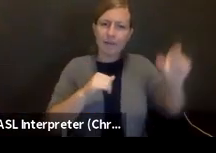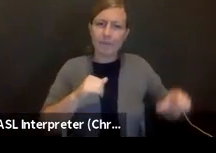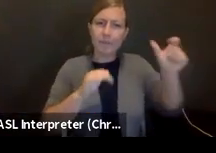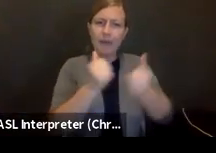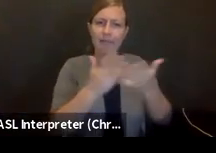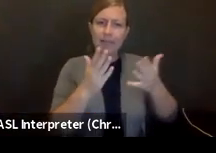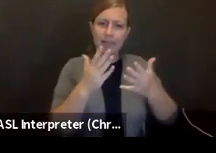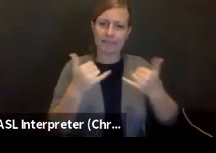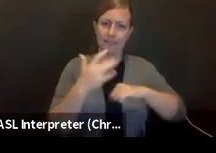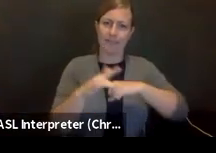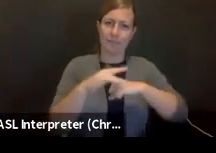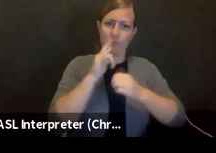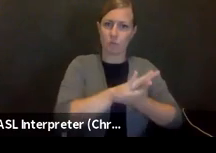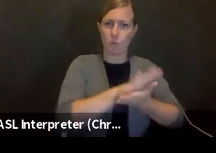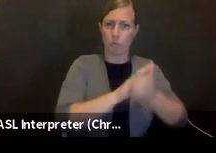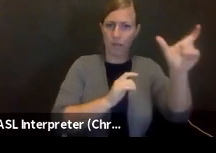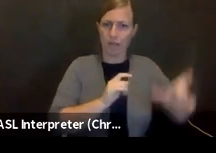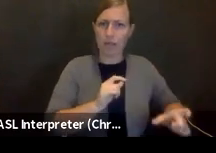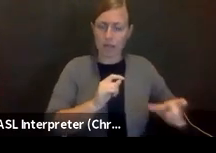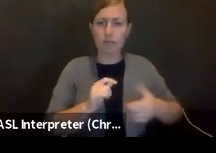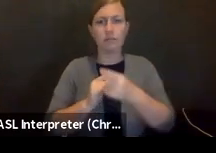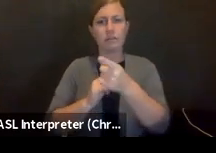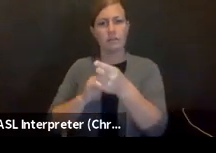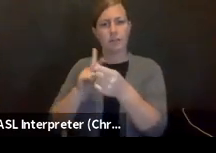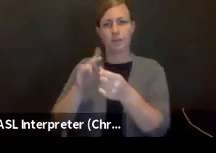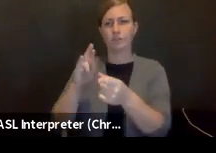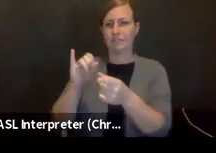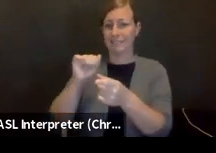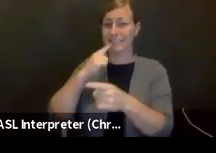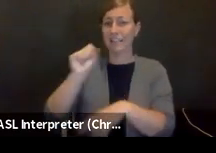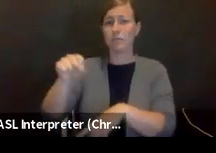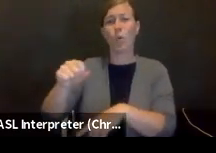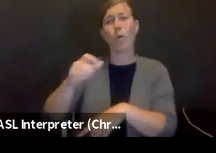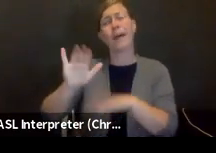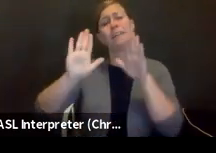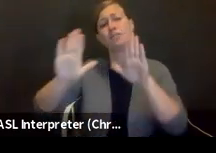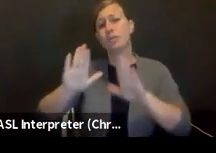ESD 112 --Kristina Wambold: I love that feature, especially for our little students who may get lost within school ology